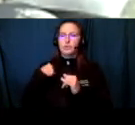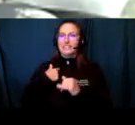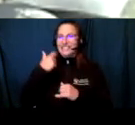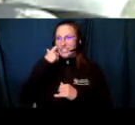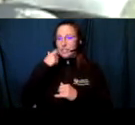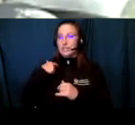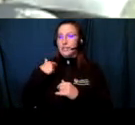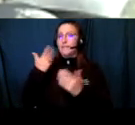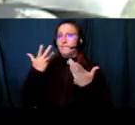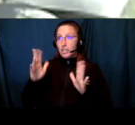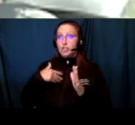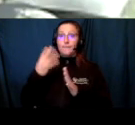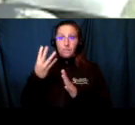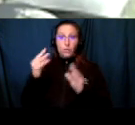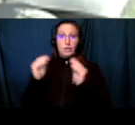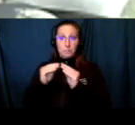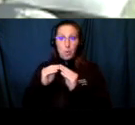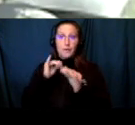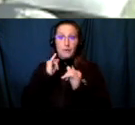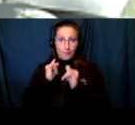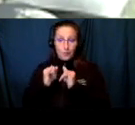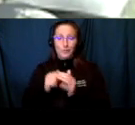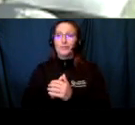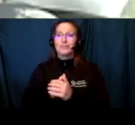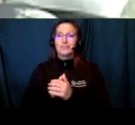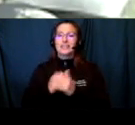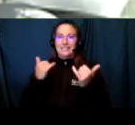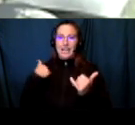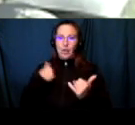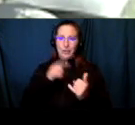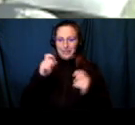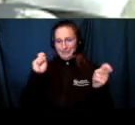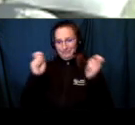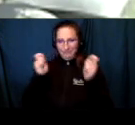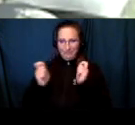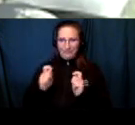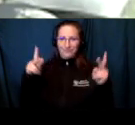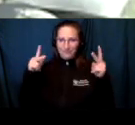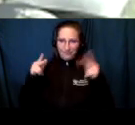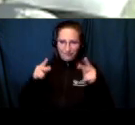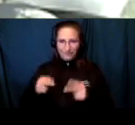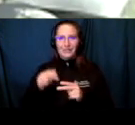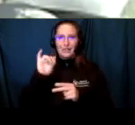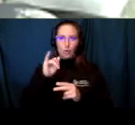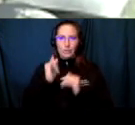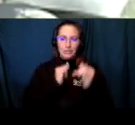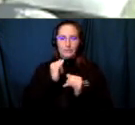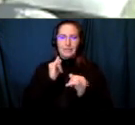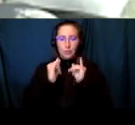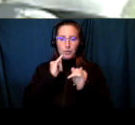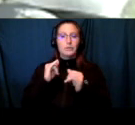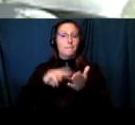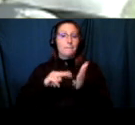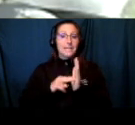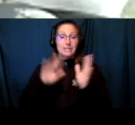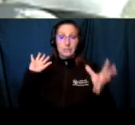more that are now needing to be edited. So we'll have 10 total hopefully, by the end of